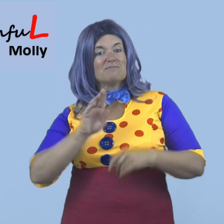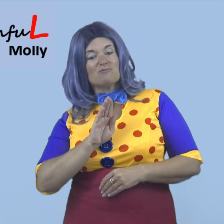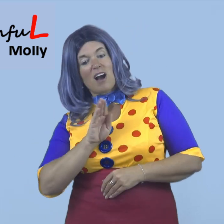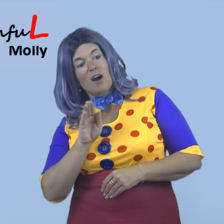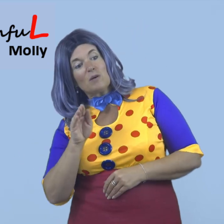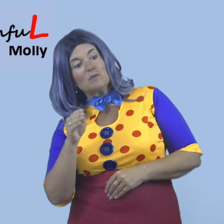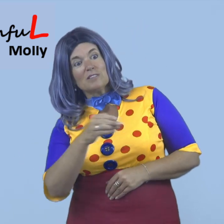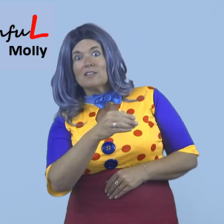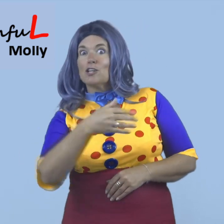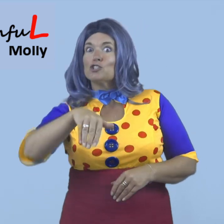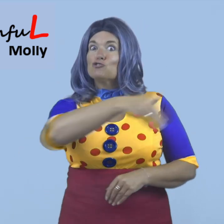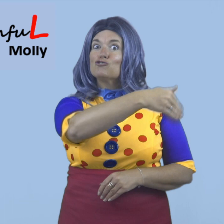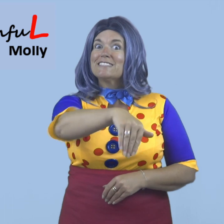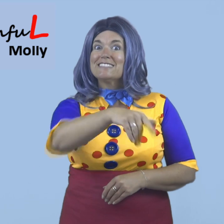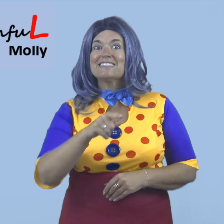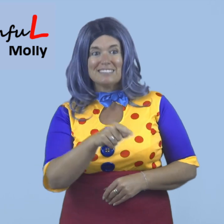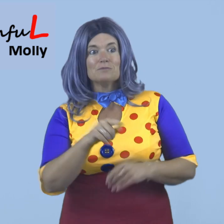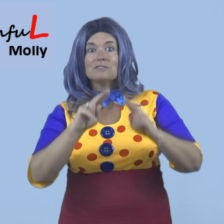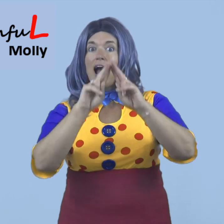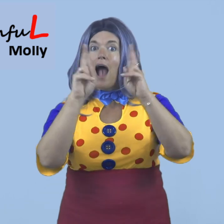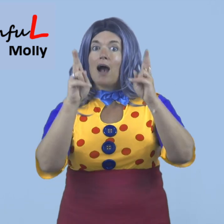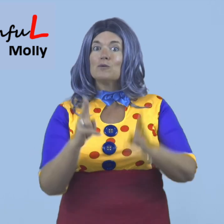Arriving in the street, Bob stopped the float,